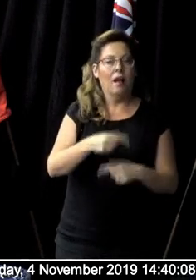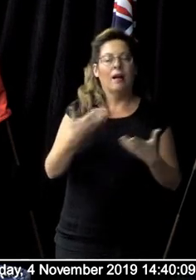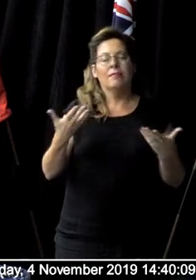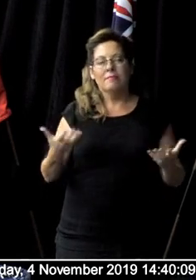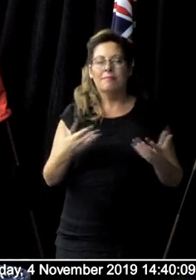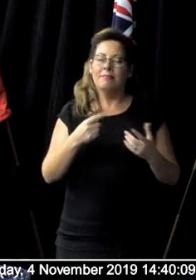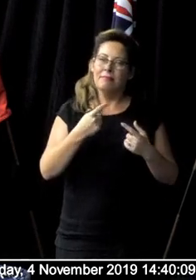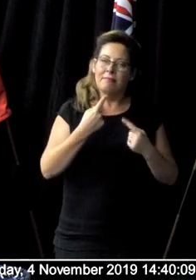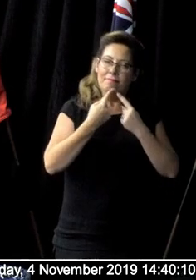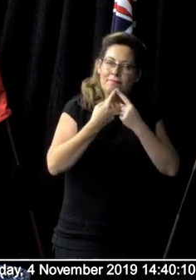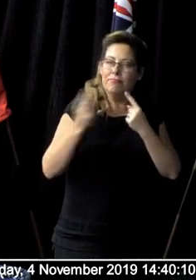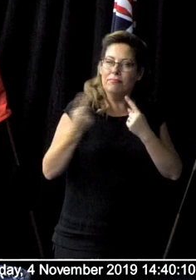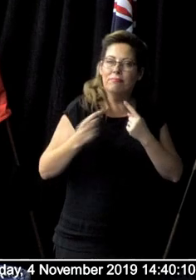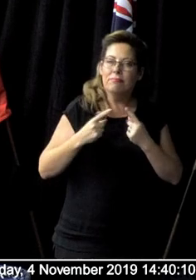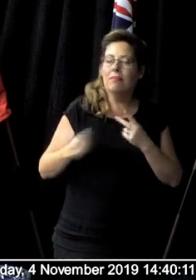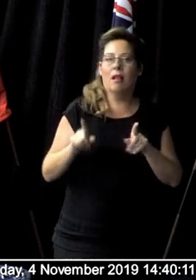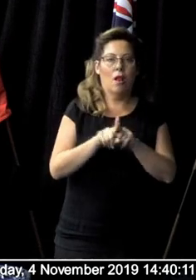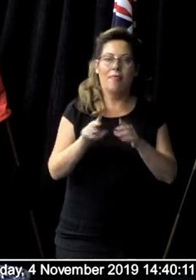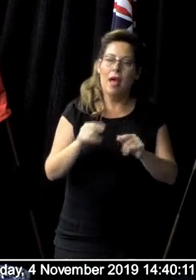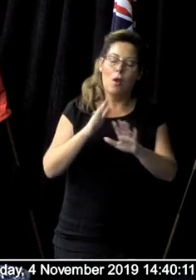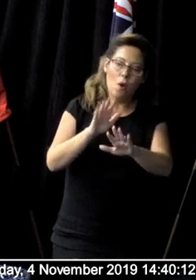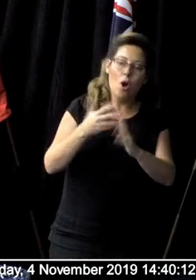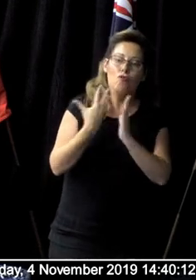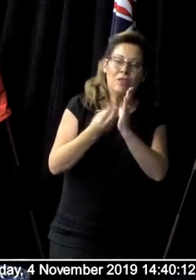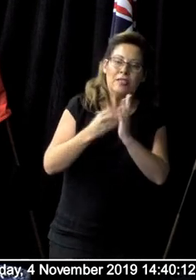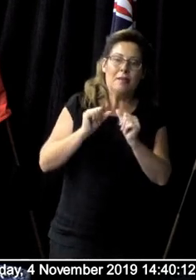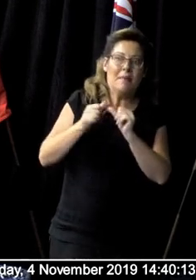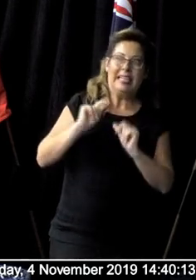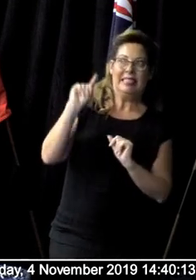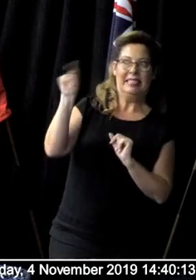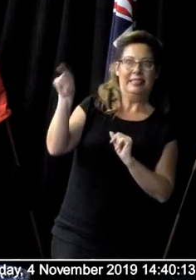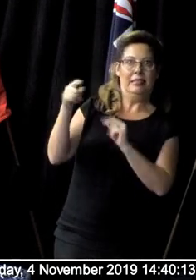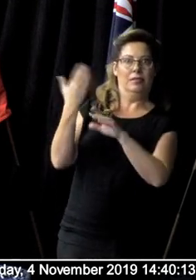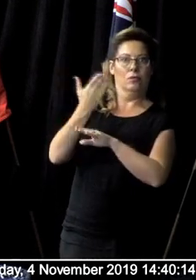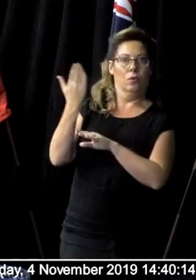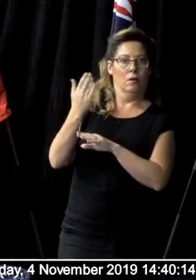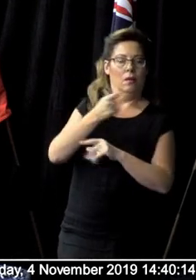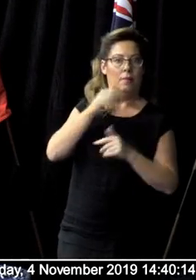You will find that the resources are somewhere else.” And I guess other times